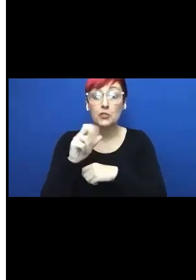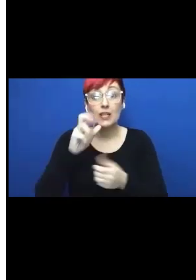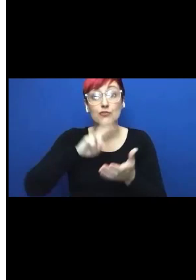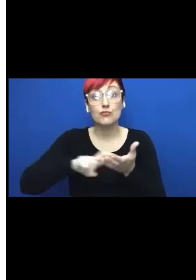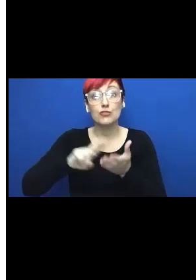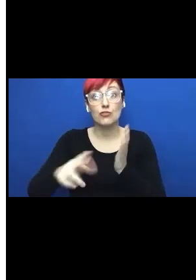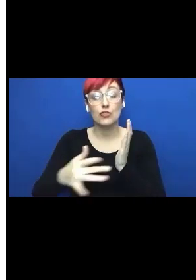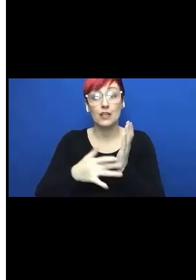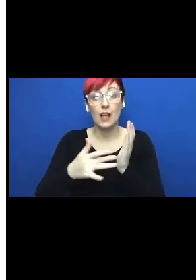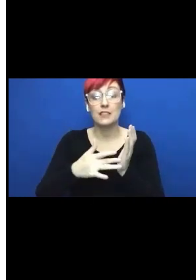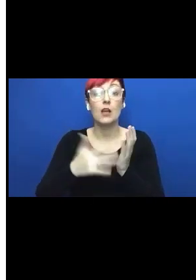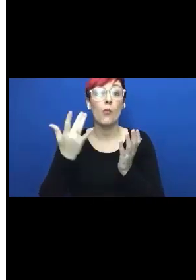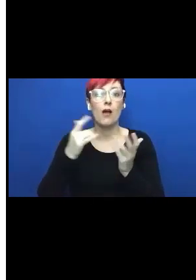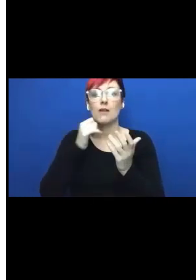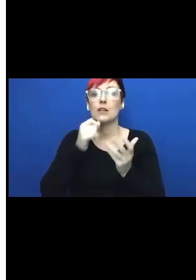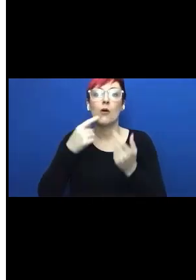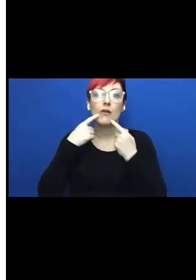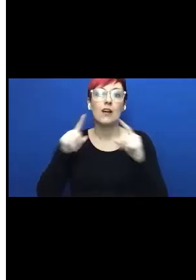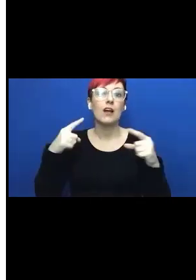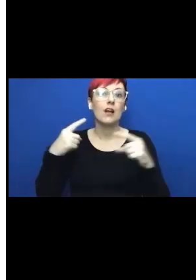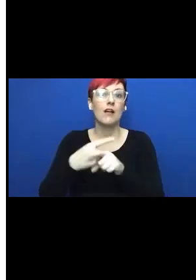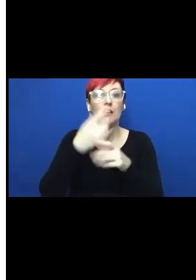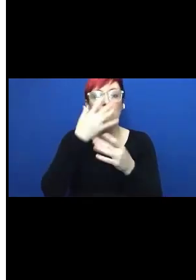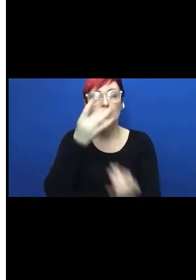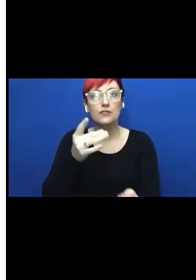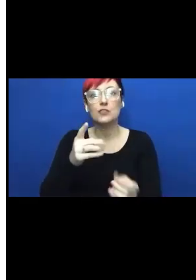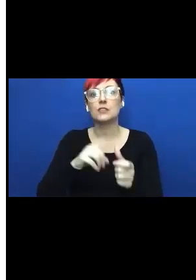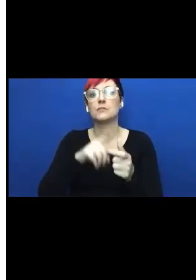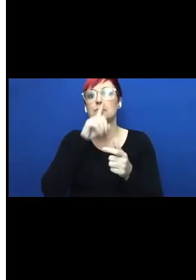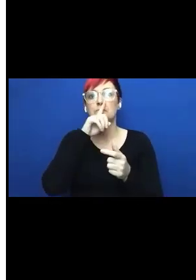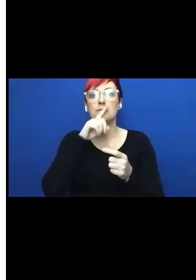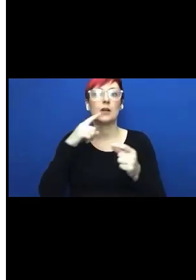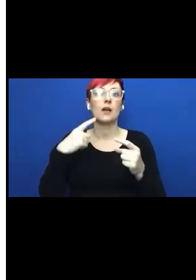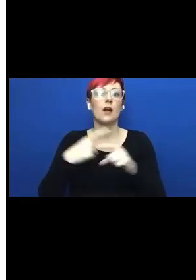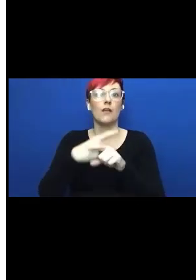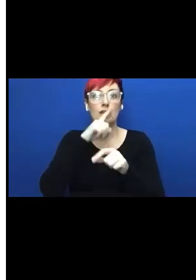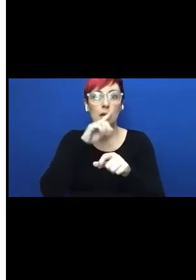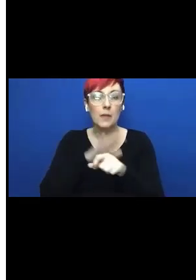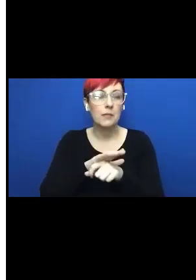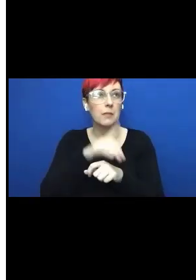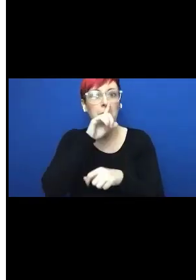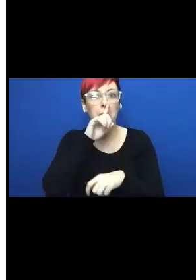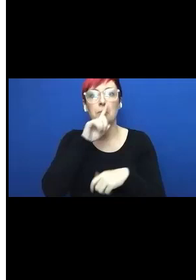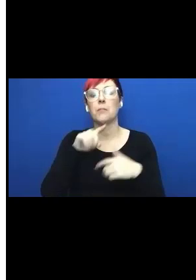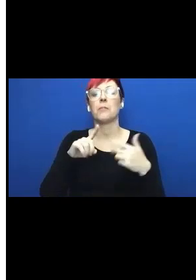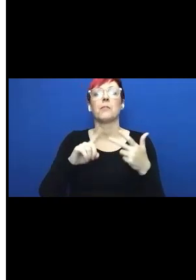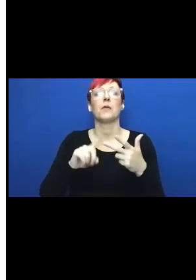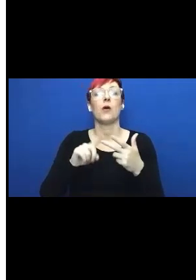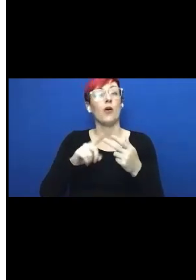by not disclosing conflicts of interest, conflicts of commitment, nor offer information about their participation